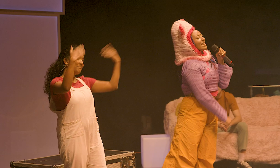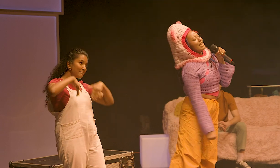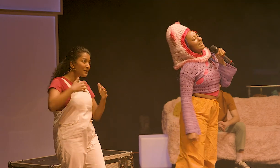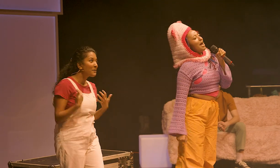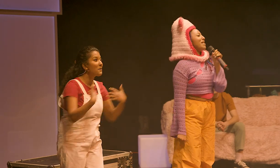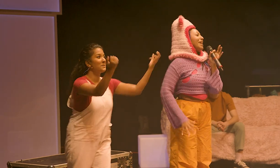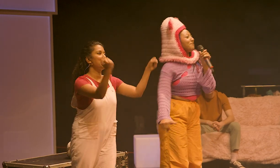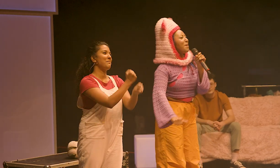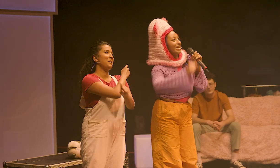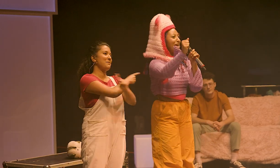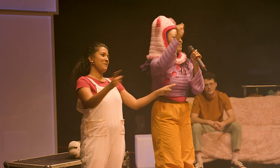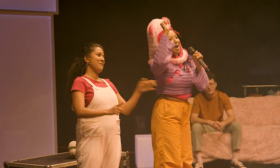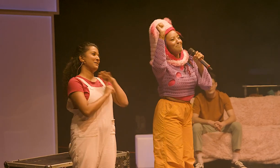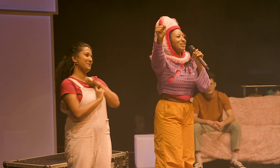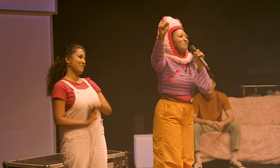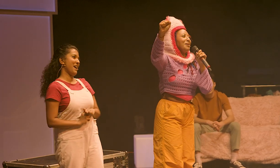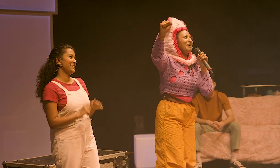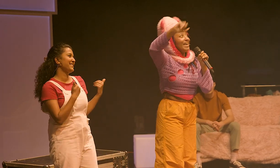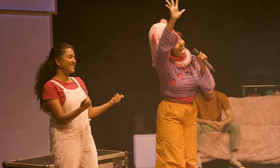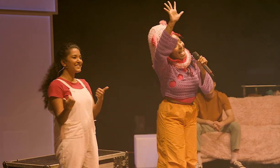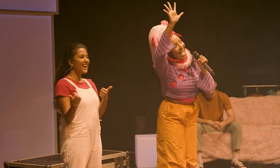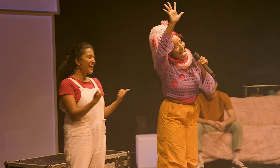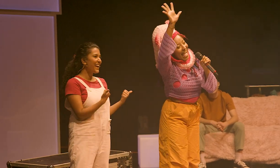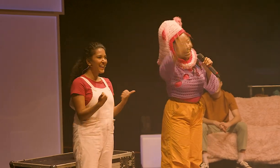the theatre and make everyone even more miserable, yay!